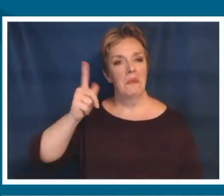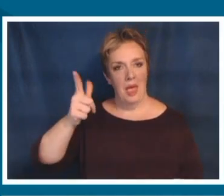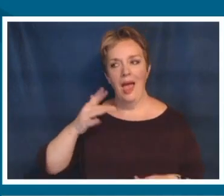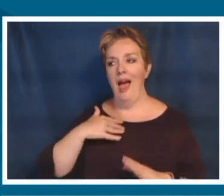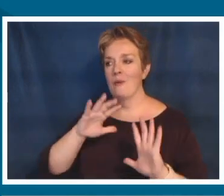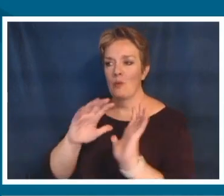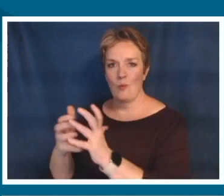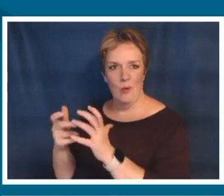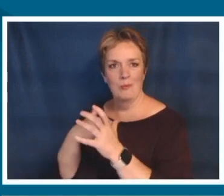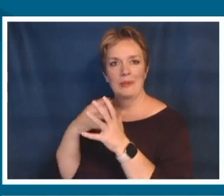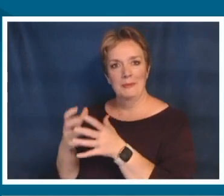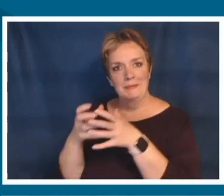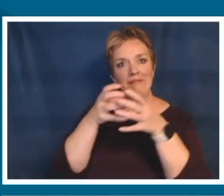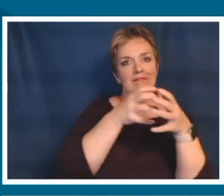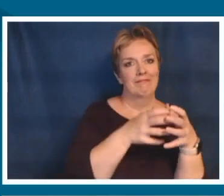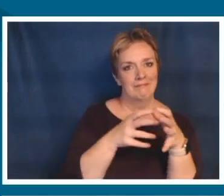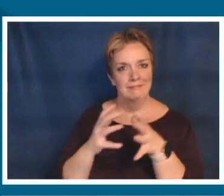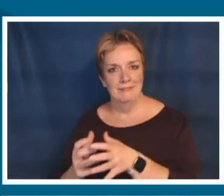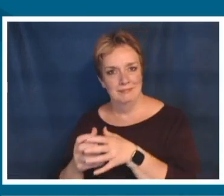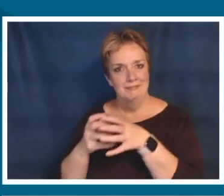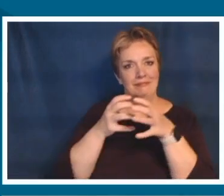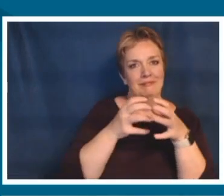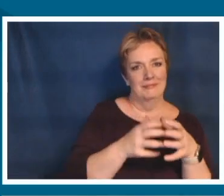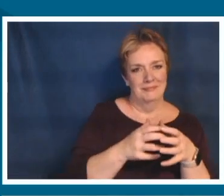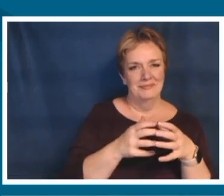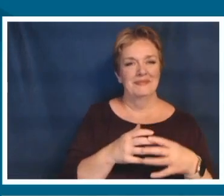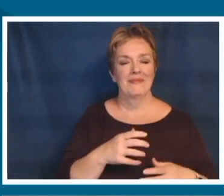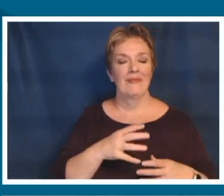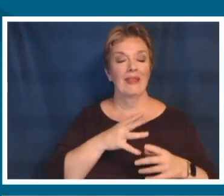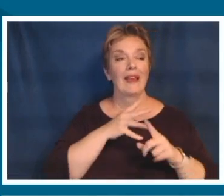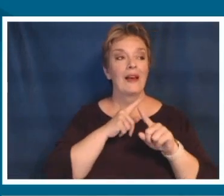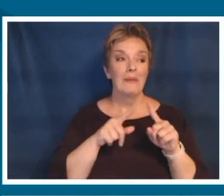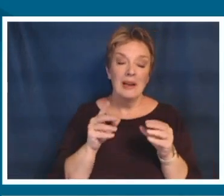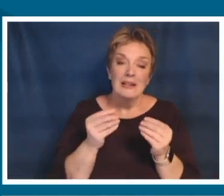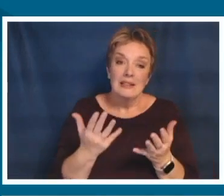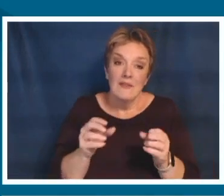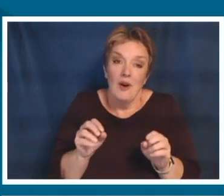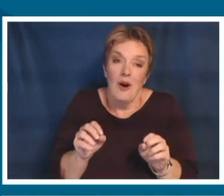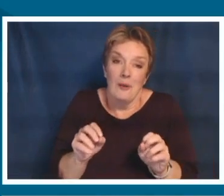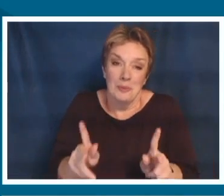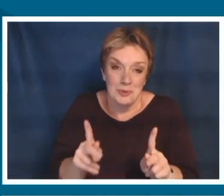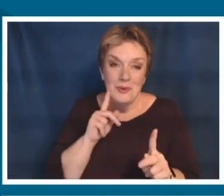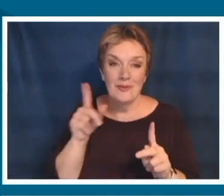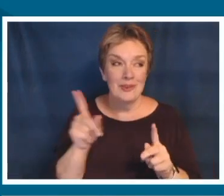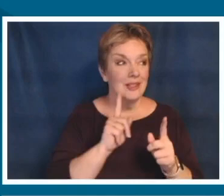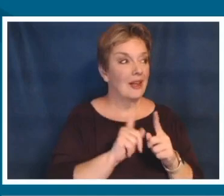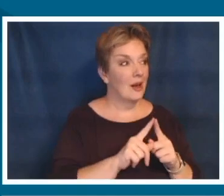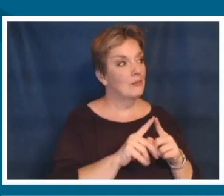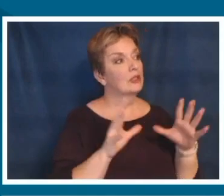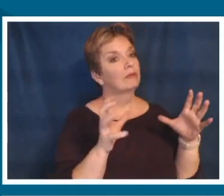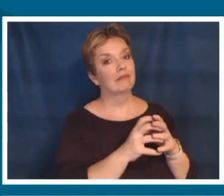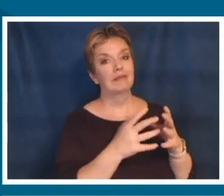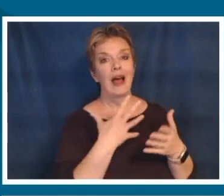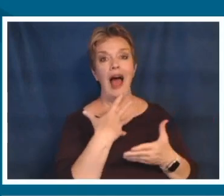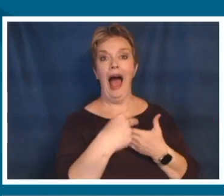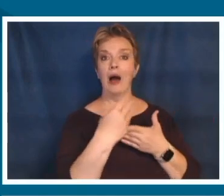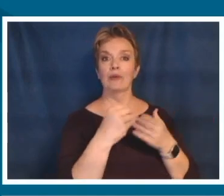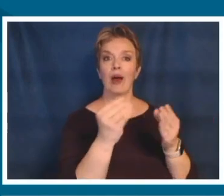learning when museum spaces were closed to the public due to safety but we could gather safely outside so we were